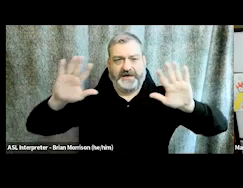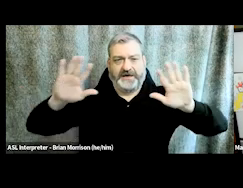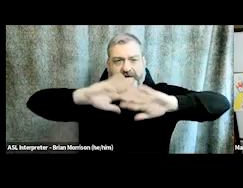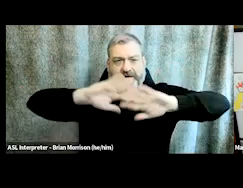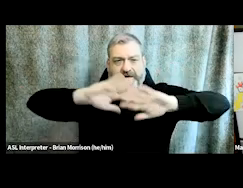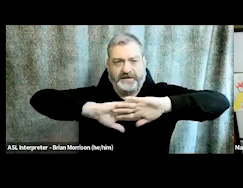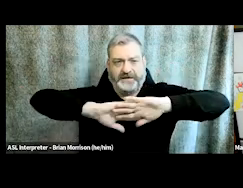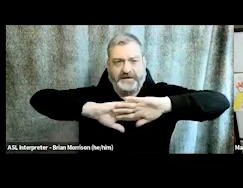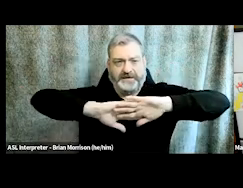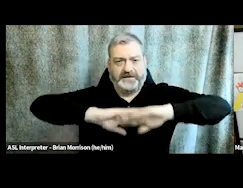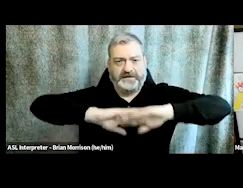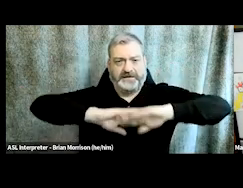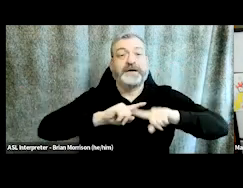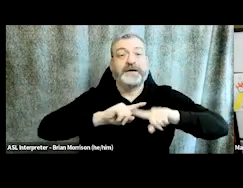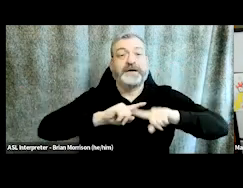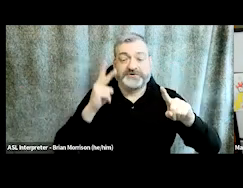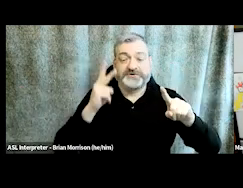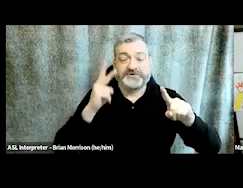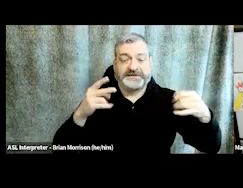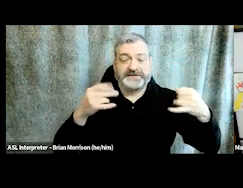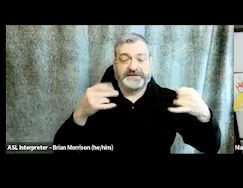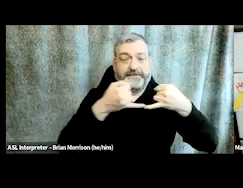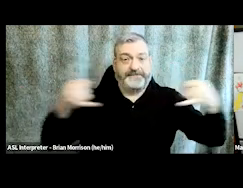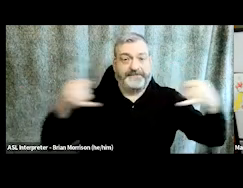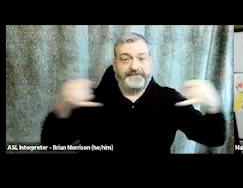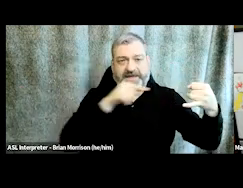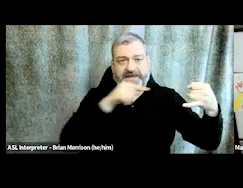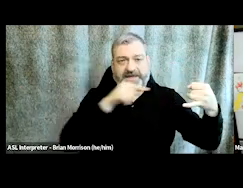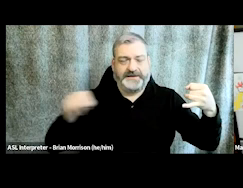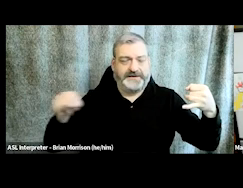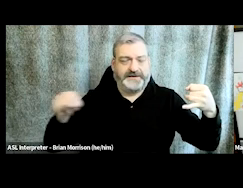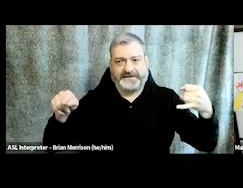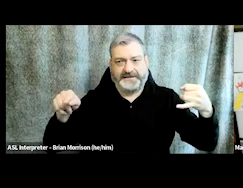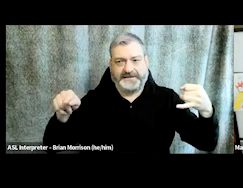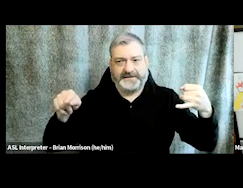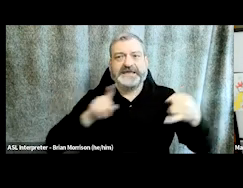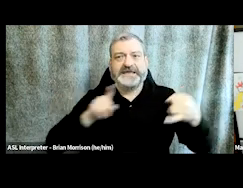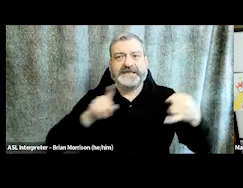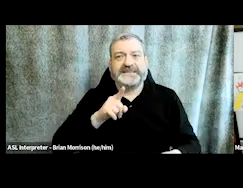to any audience members that may be out there. Please don't get hung up on yours. These are actually just stand in times.